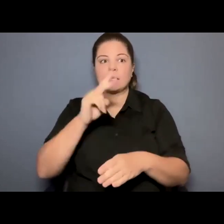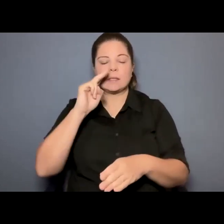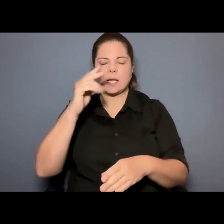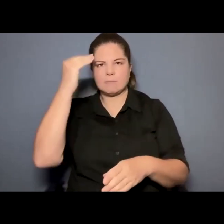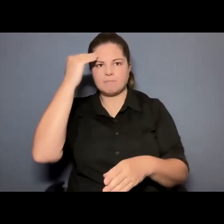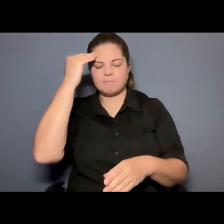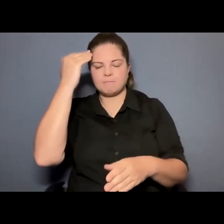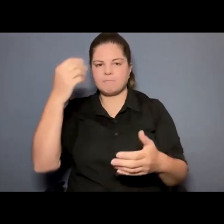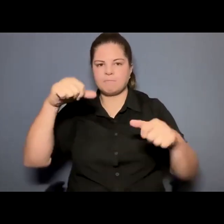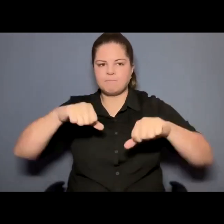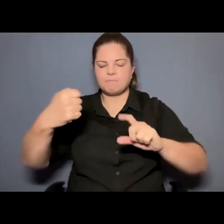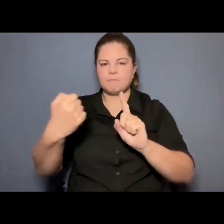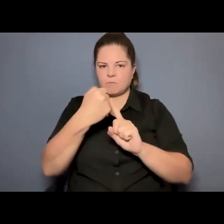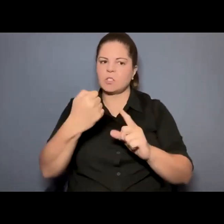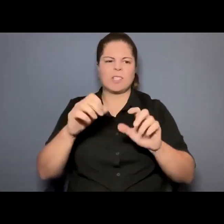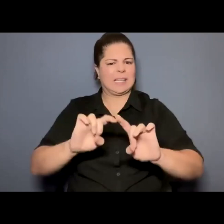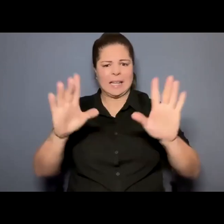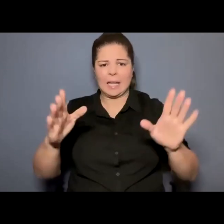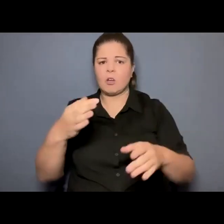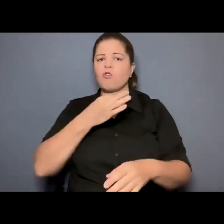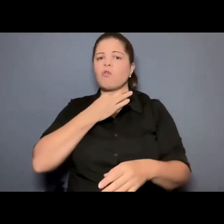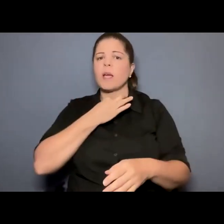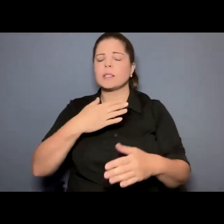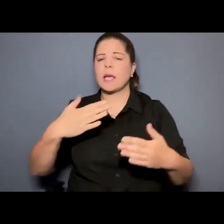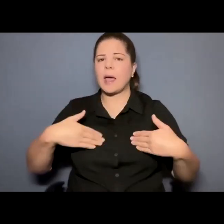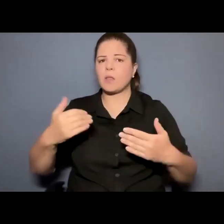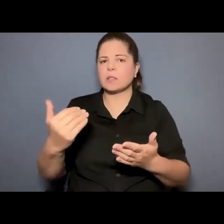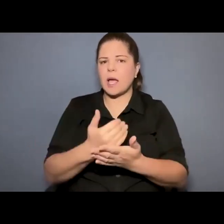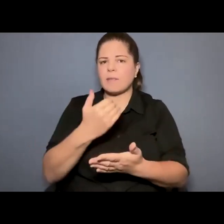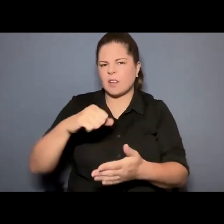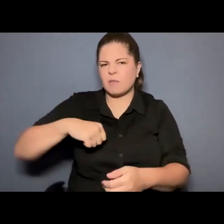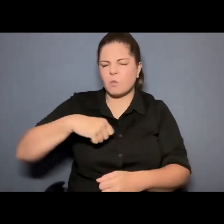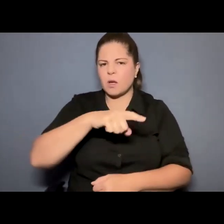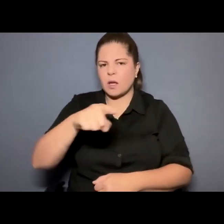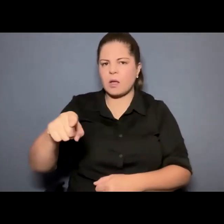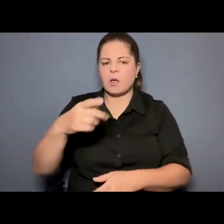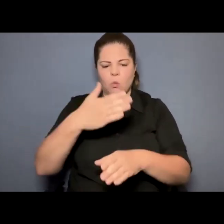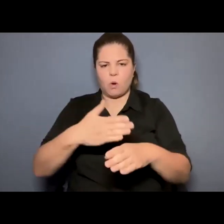is a risk to health and safety of workers and is covered by Work Health and Safety laws.